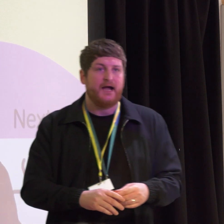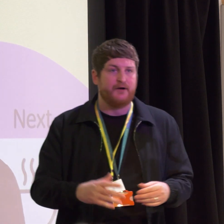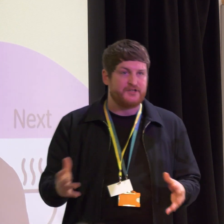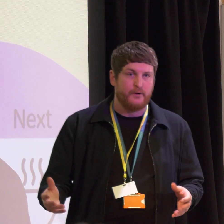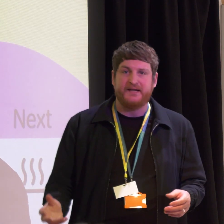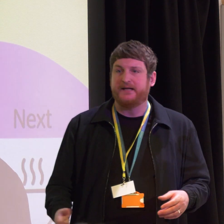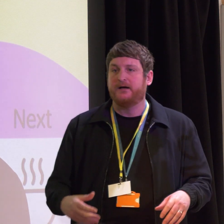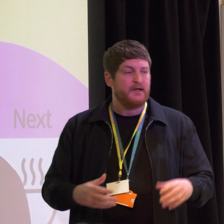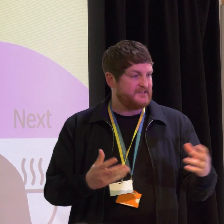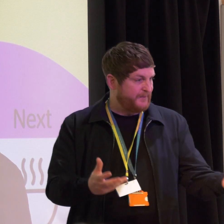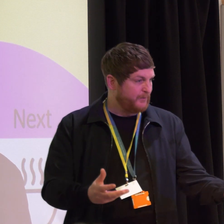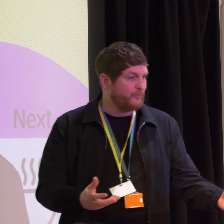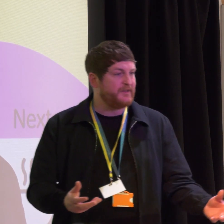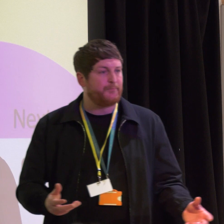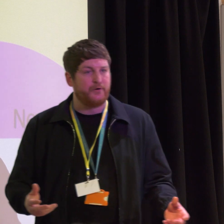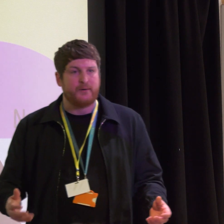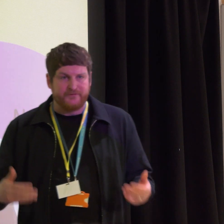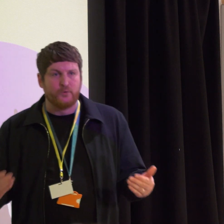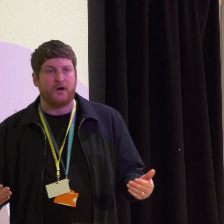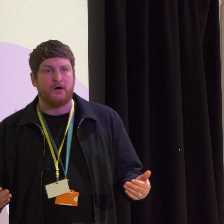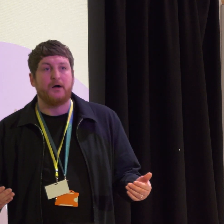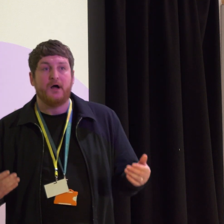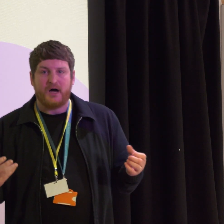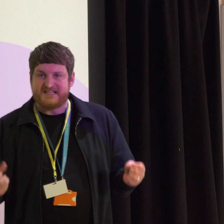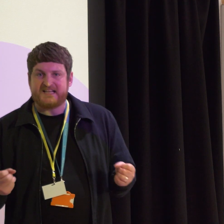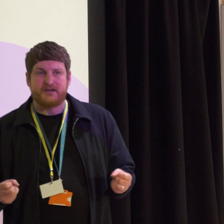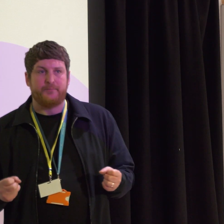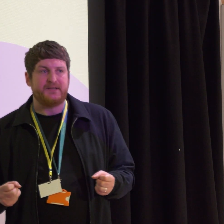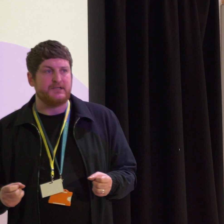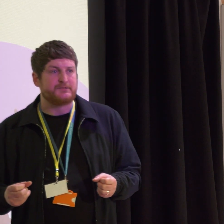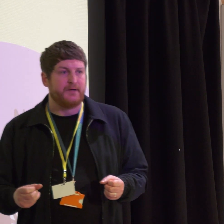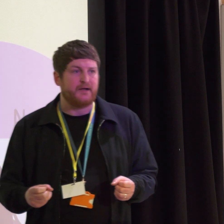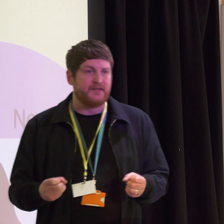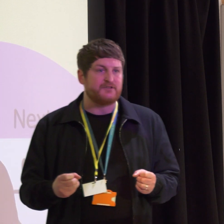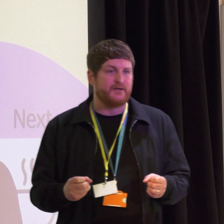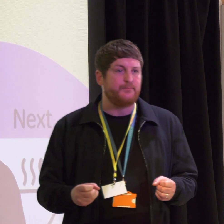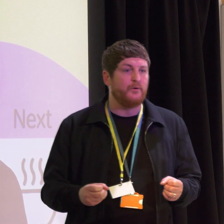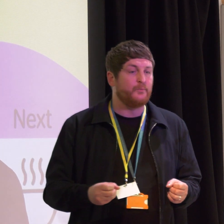Reggio Emilia, as the people who are in the programme, we've all got our ideas and our opinions, but I think it's really important